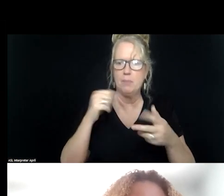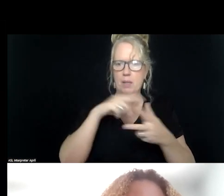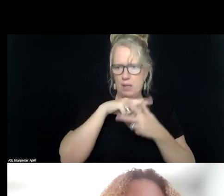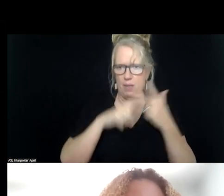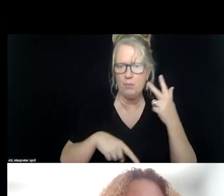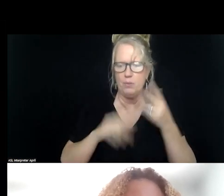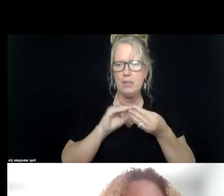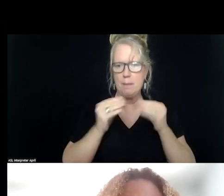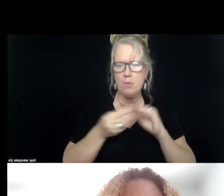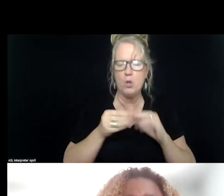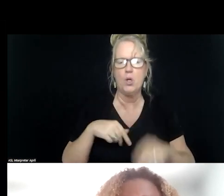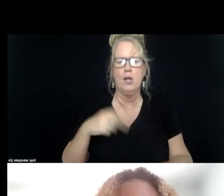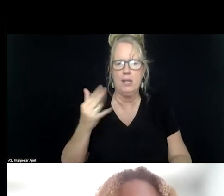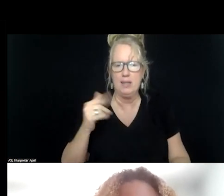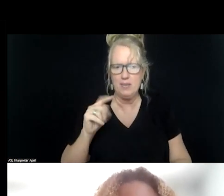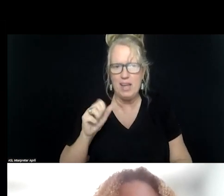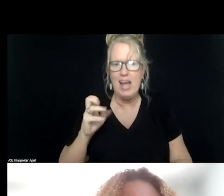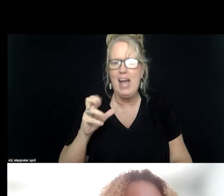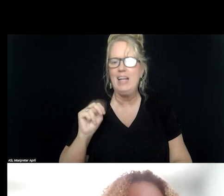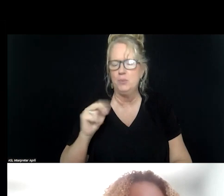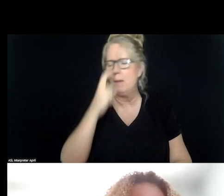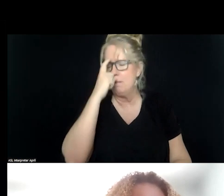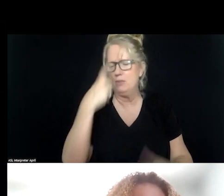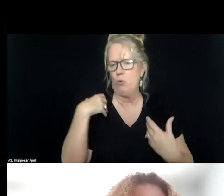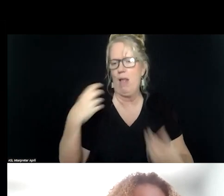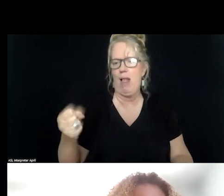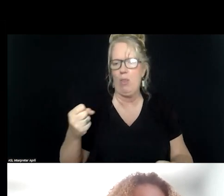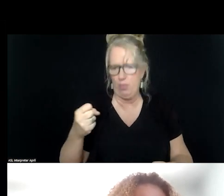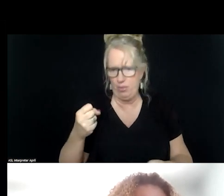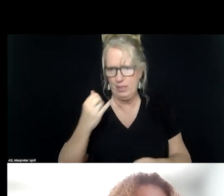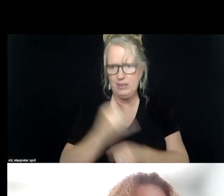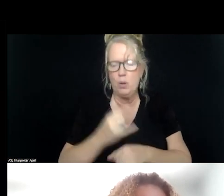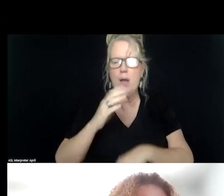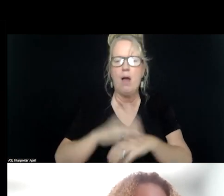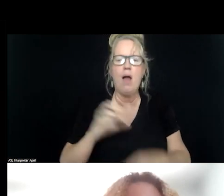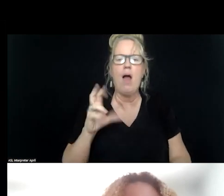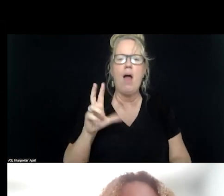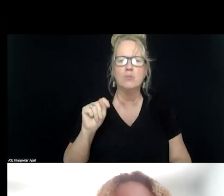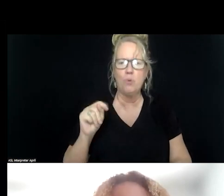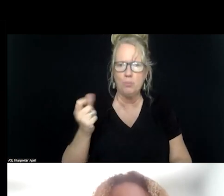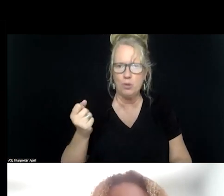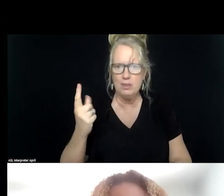THE HUNTMAN 'S INSTITUTE IS OCTOBER 11TH AND DISCUSSING THE GREAT